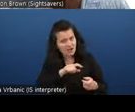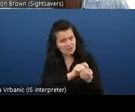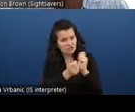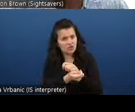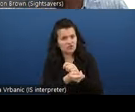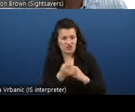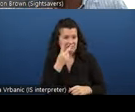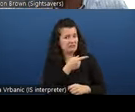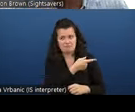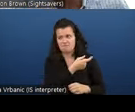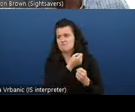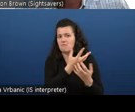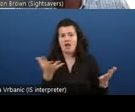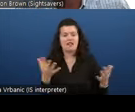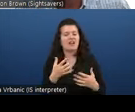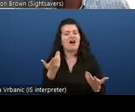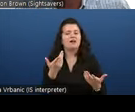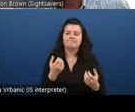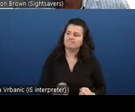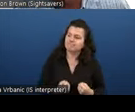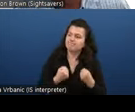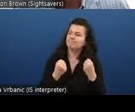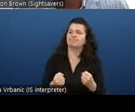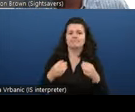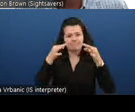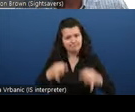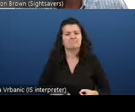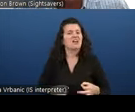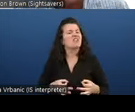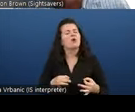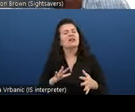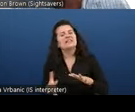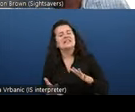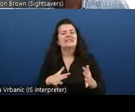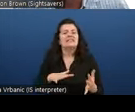we that we work in, and that we need to recognize that we strengthen the system, as,